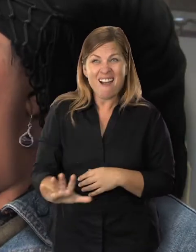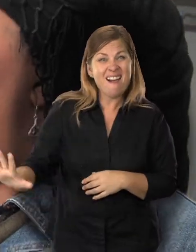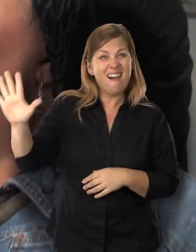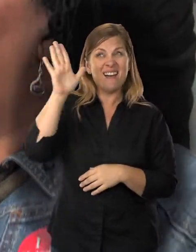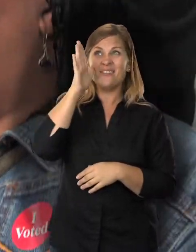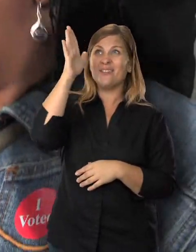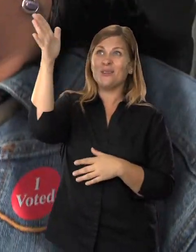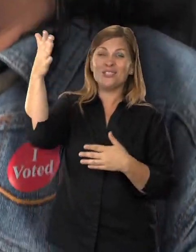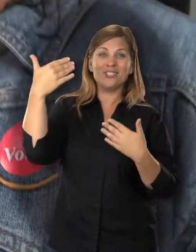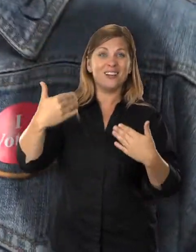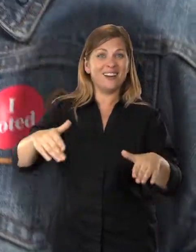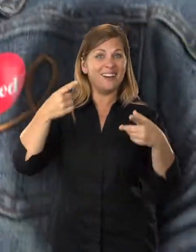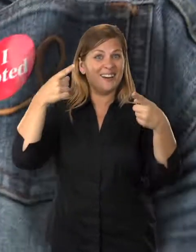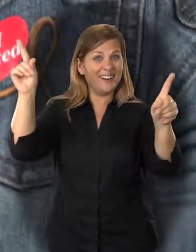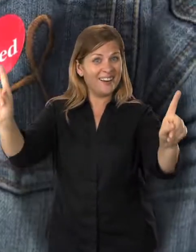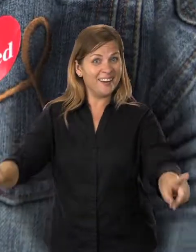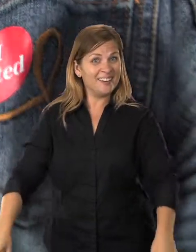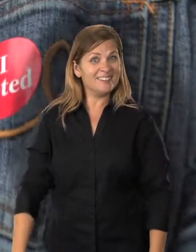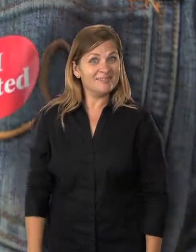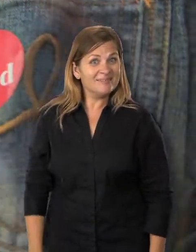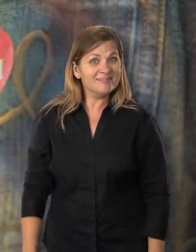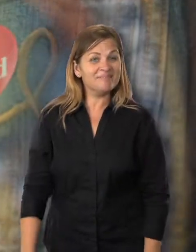the state - even the United States!